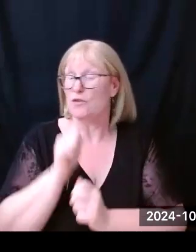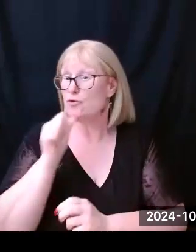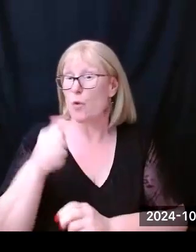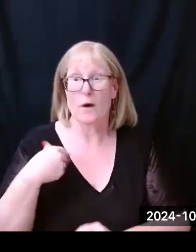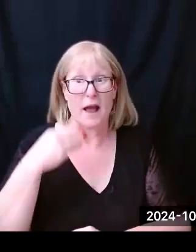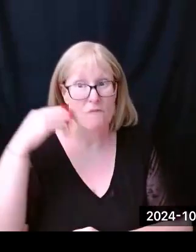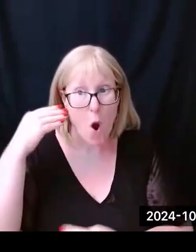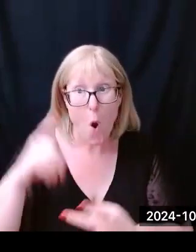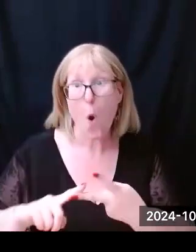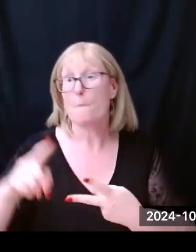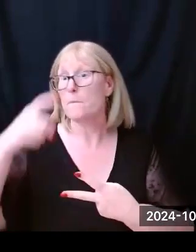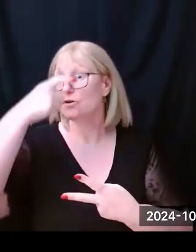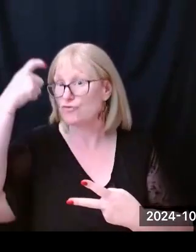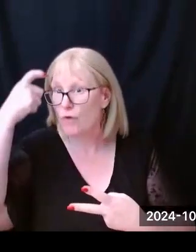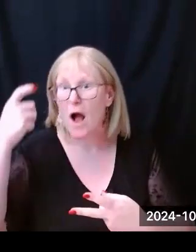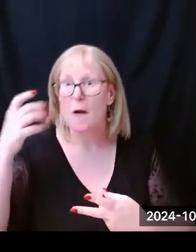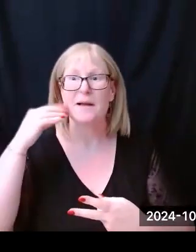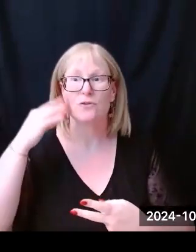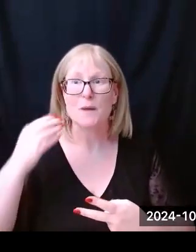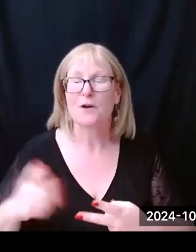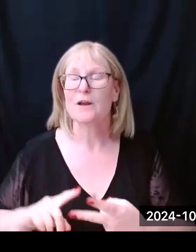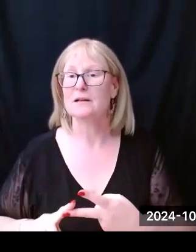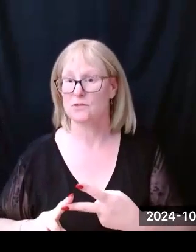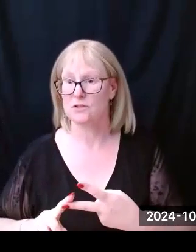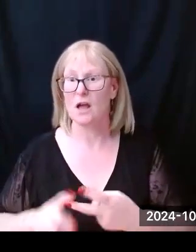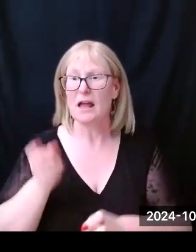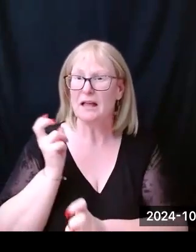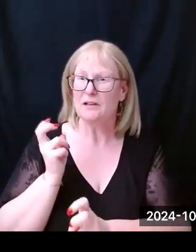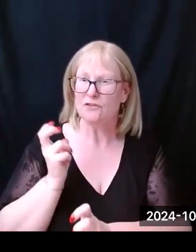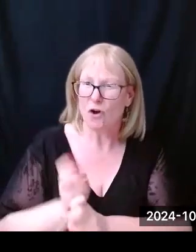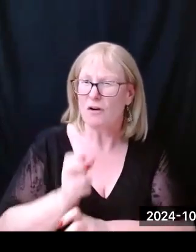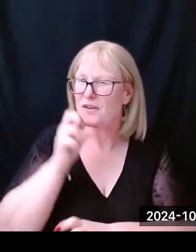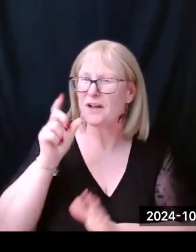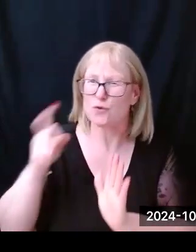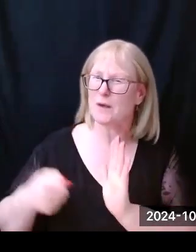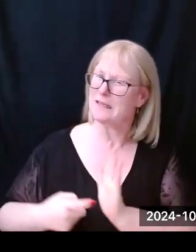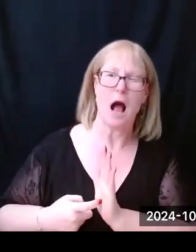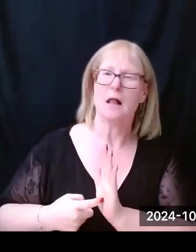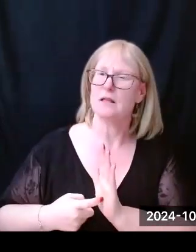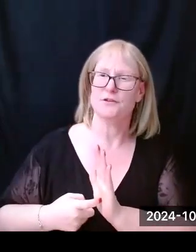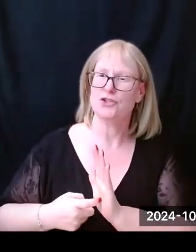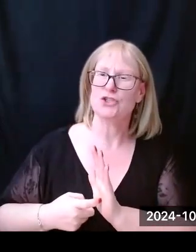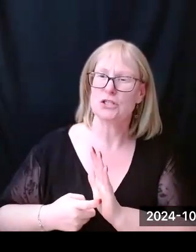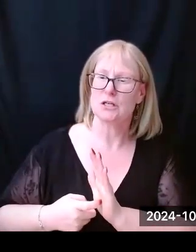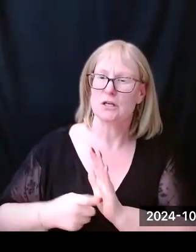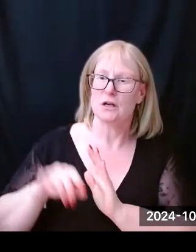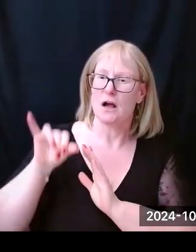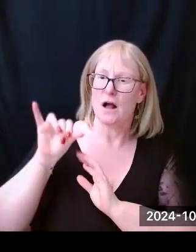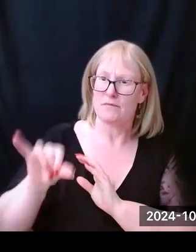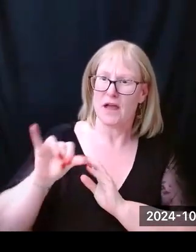So it's hard to not acknowledge that all of that is what's kind of carried in with us.